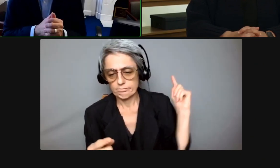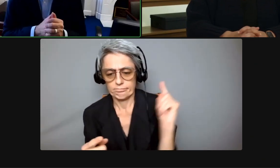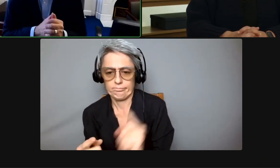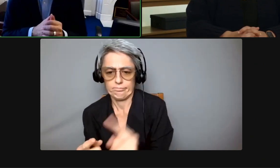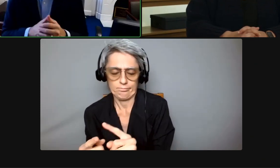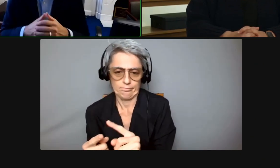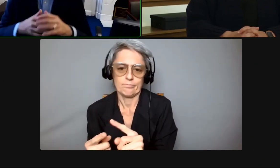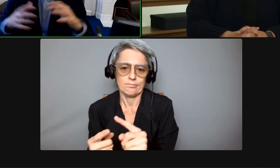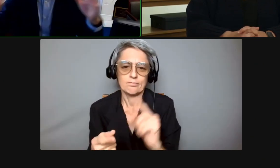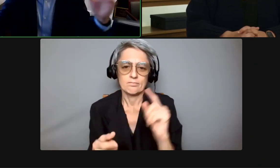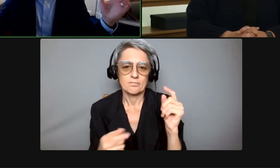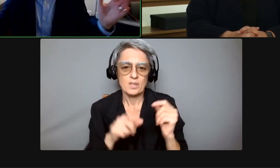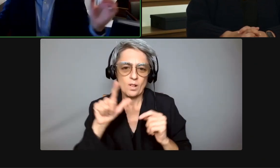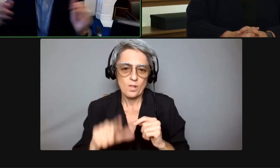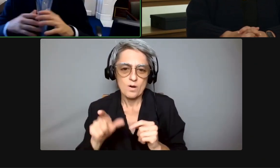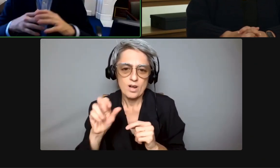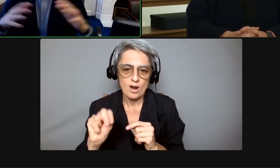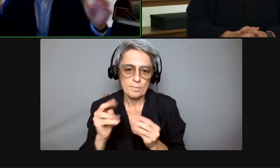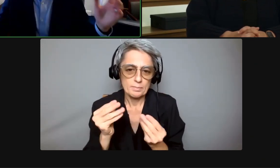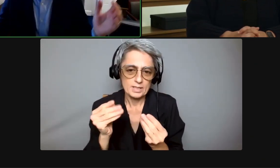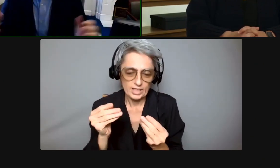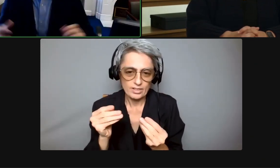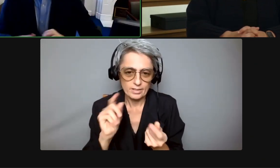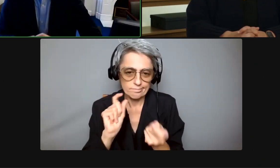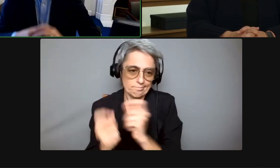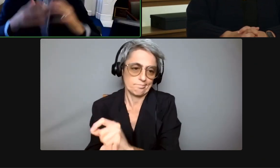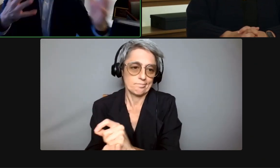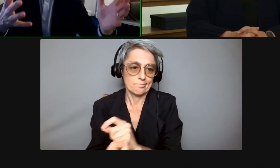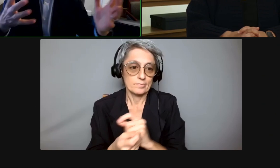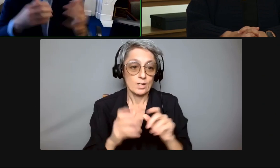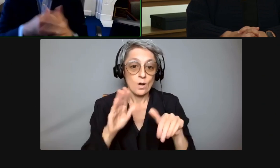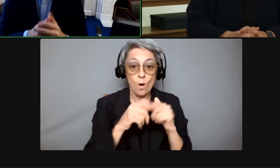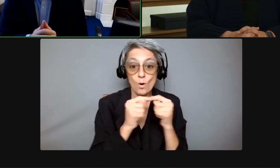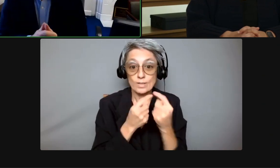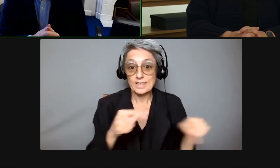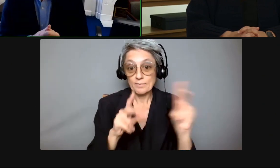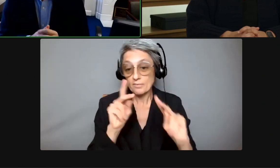And so our whole team of people across a number of agencies, including your former agencies,